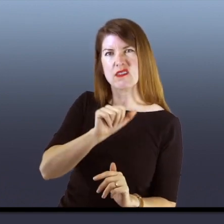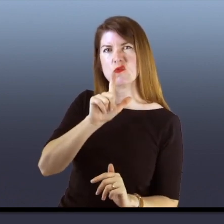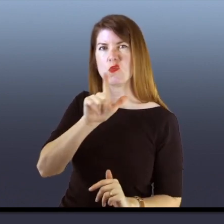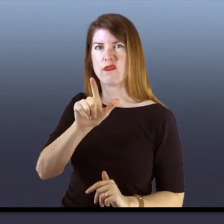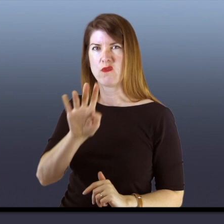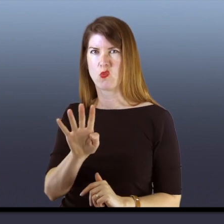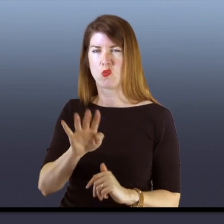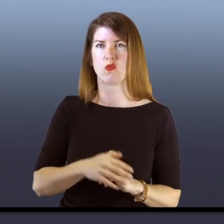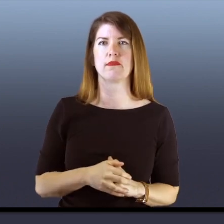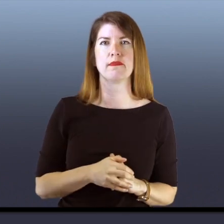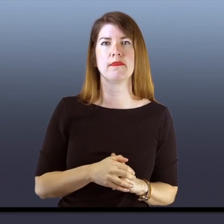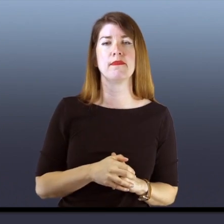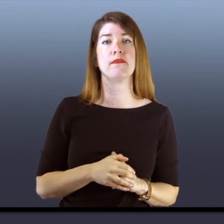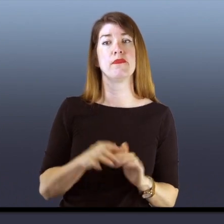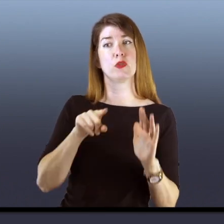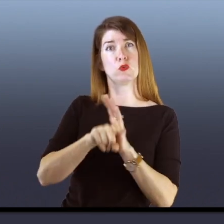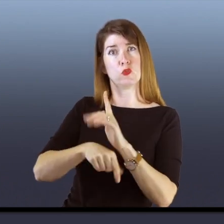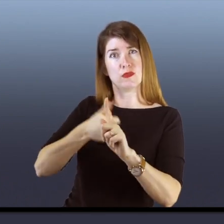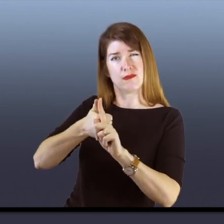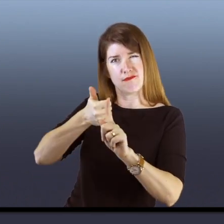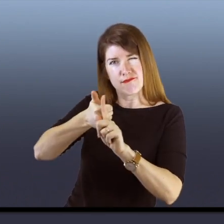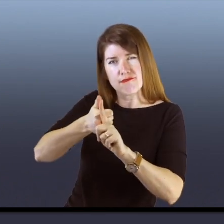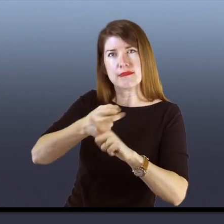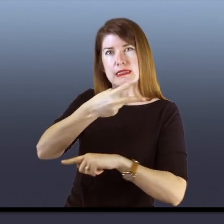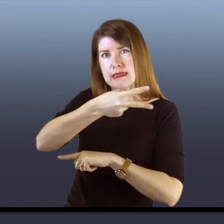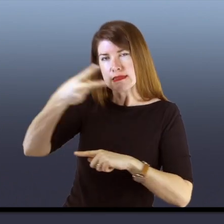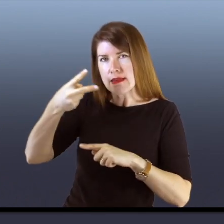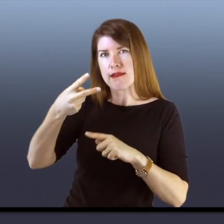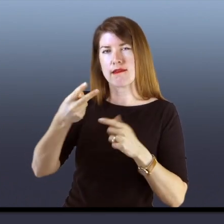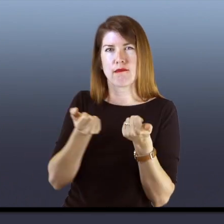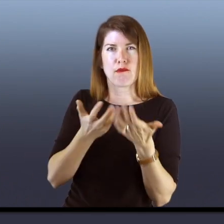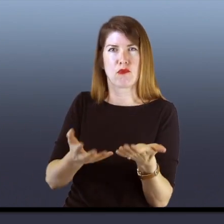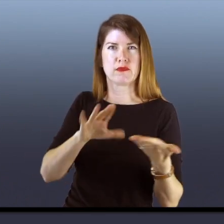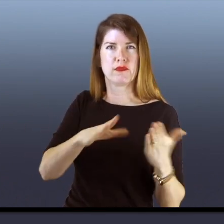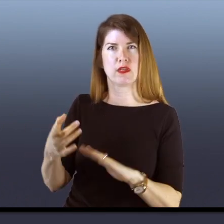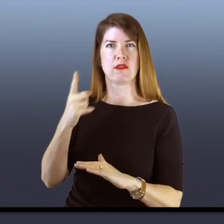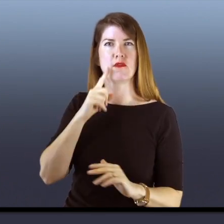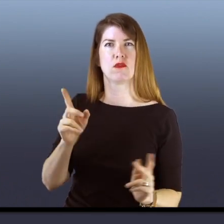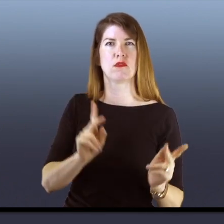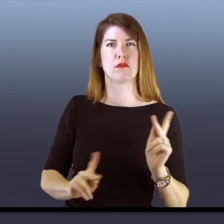Suicide is the second leading cause of death among people aged 10 to 34.